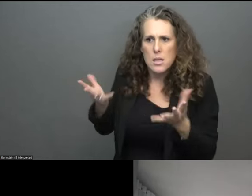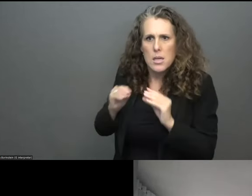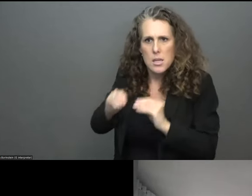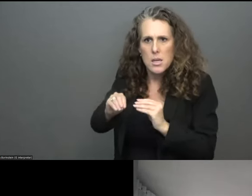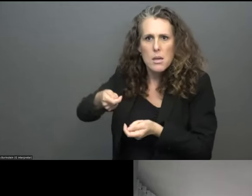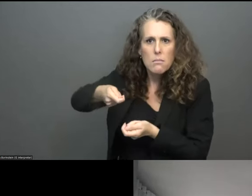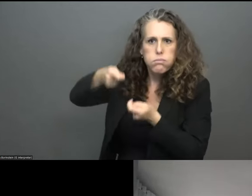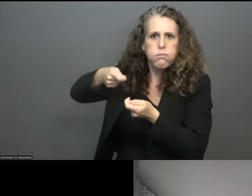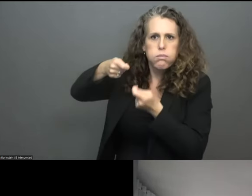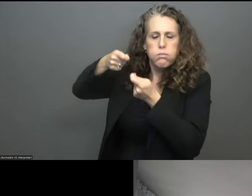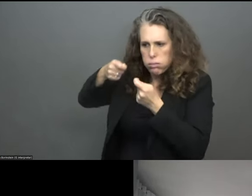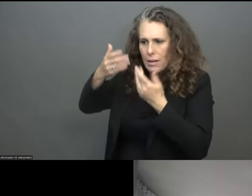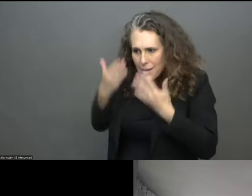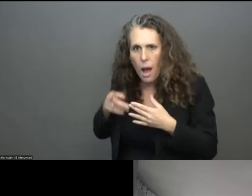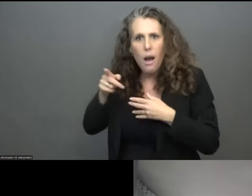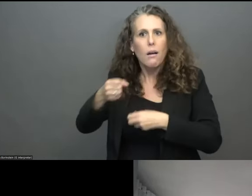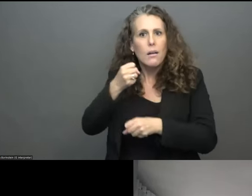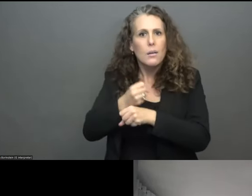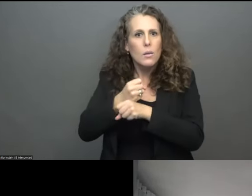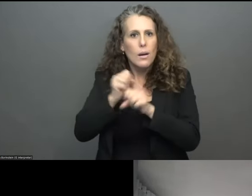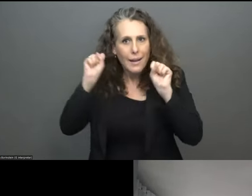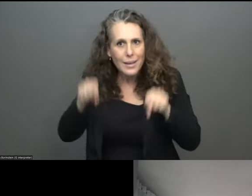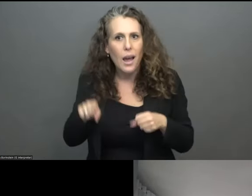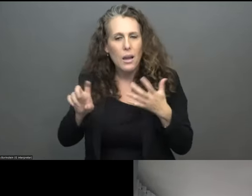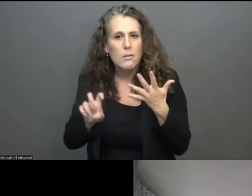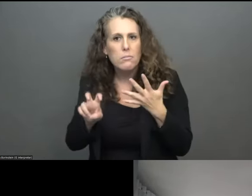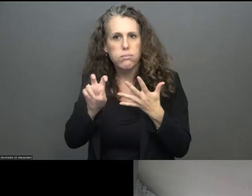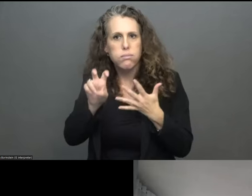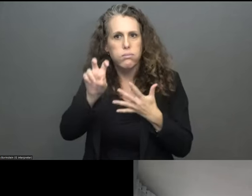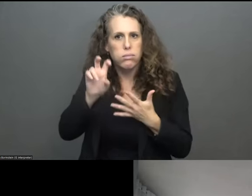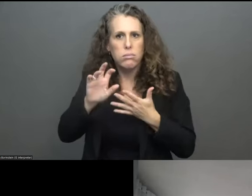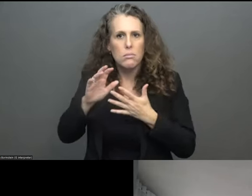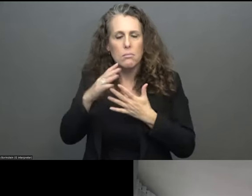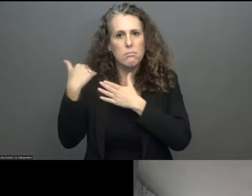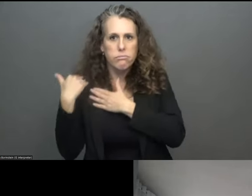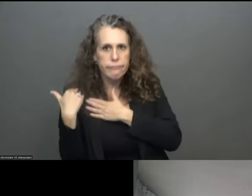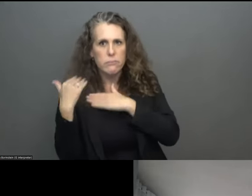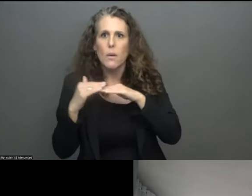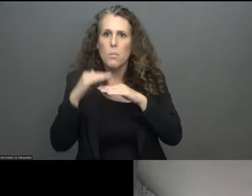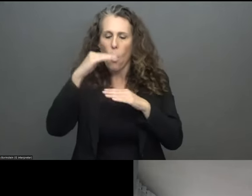the position in a communication internal communications role, and then was further